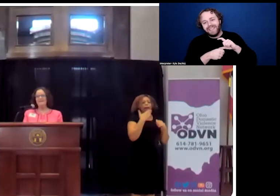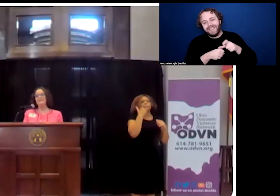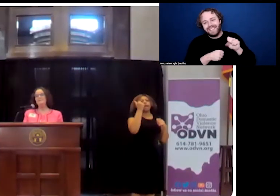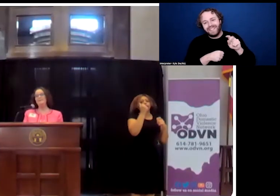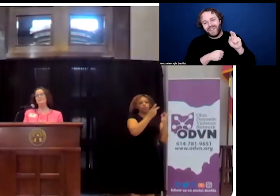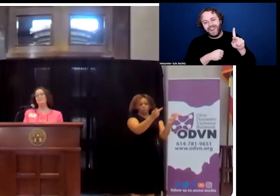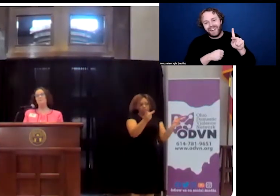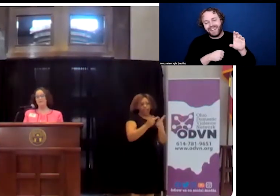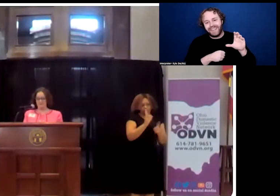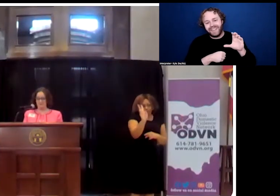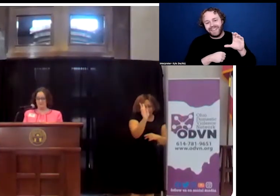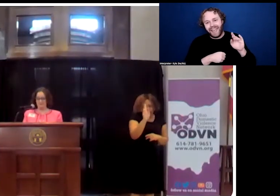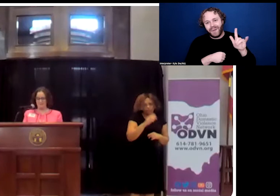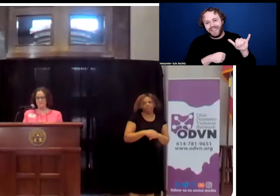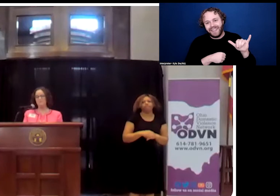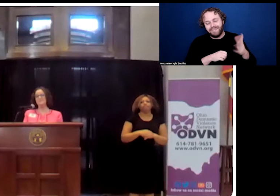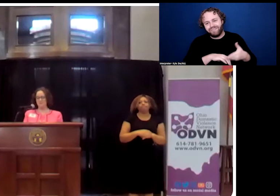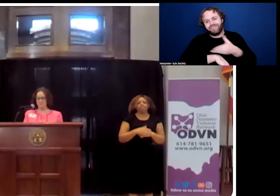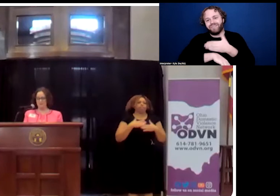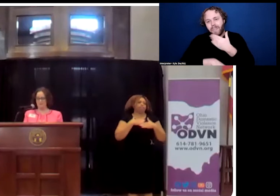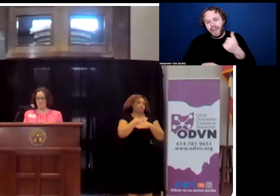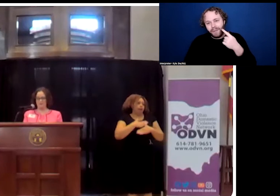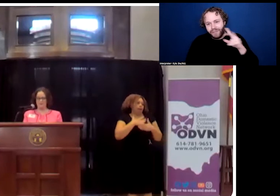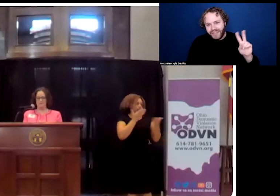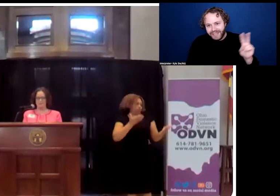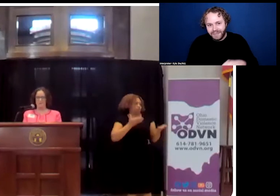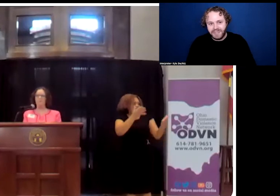Kim, it gives me great, great pleasure to present you with the Croucher Family Award